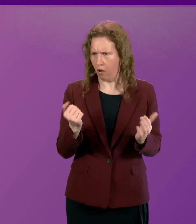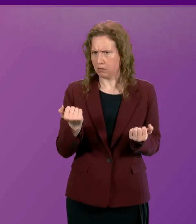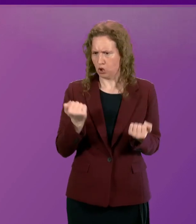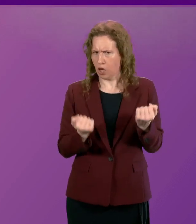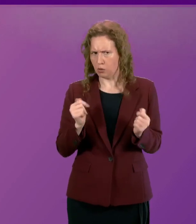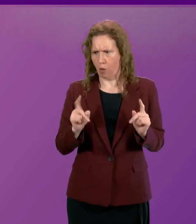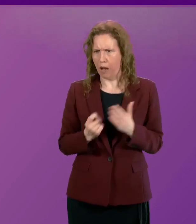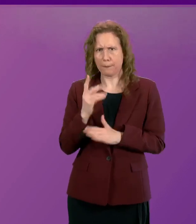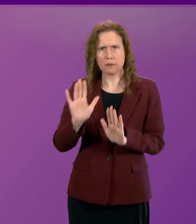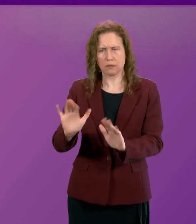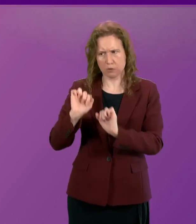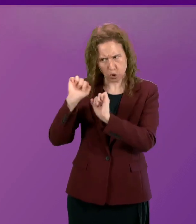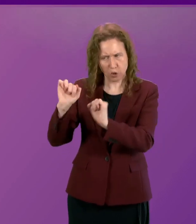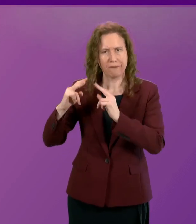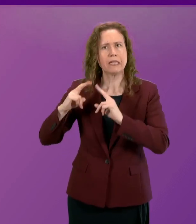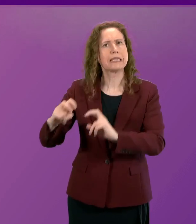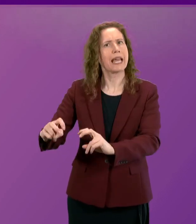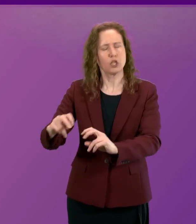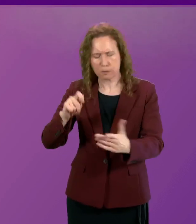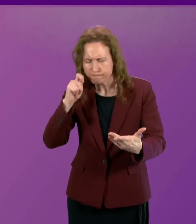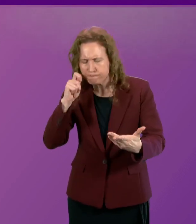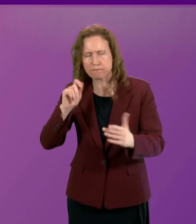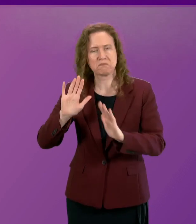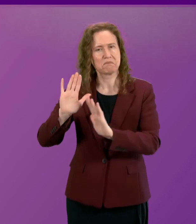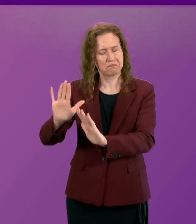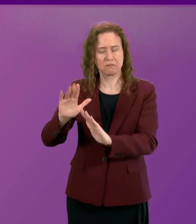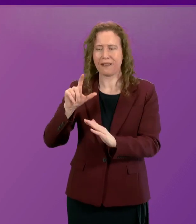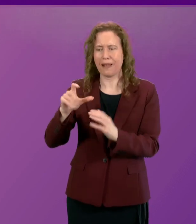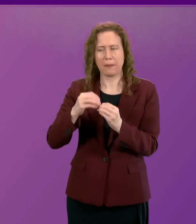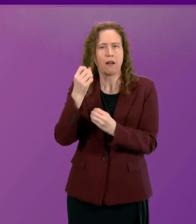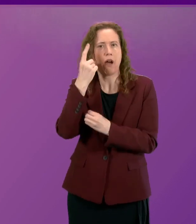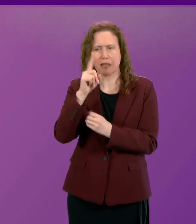where the investigation and scrutiny might lead, and Claire Baker will understand that I cannot